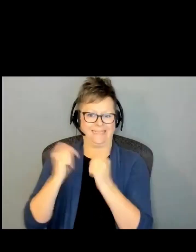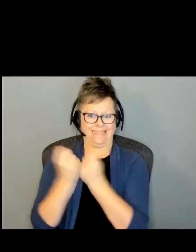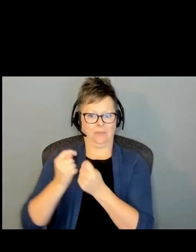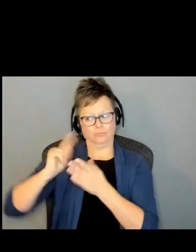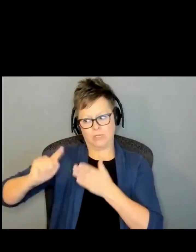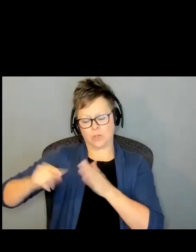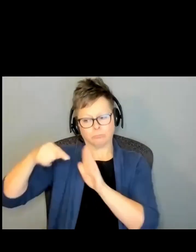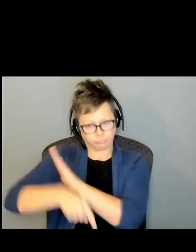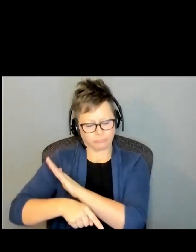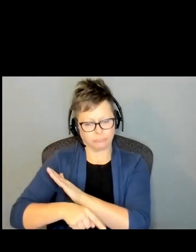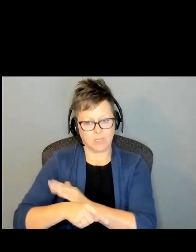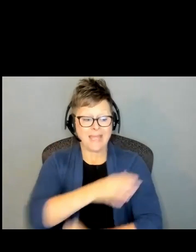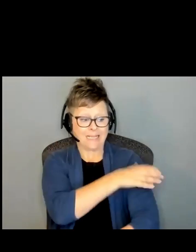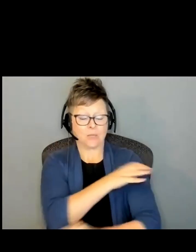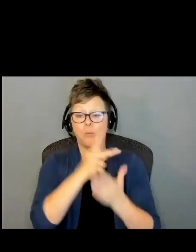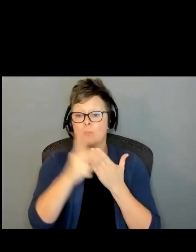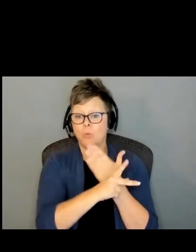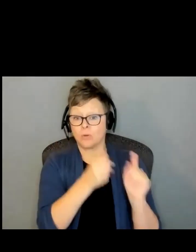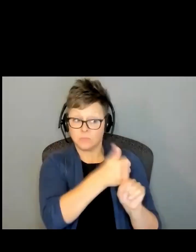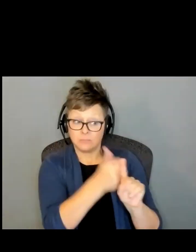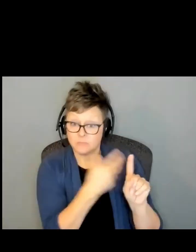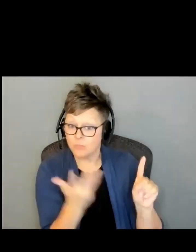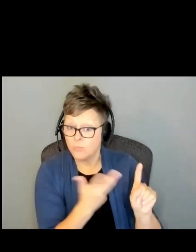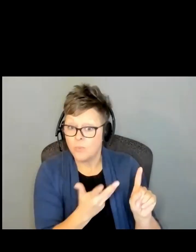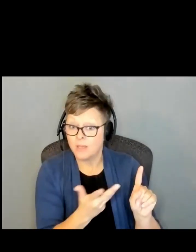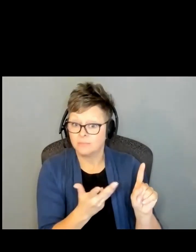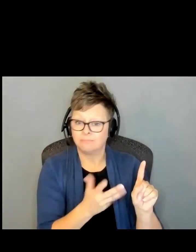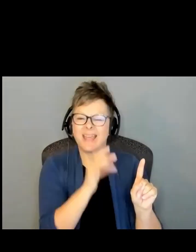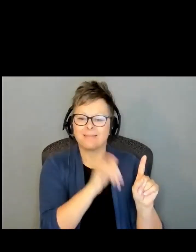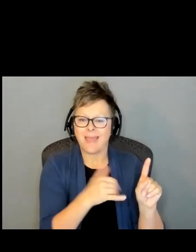Our clinical programs are generally linked with an assigned research team.